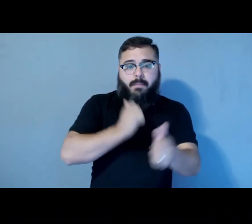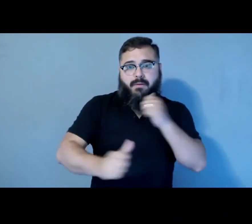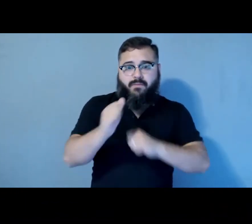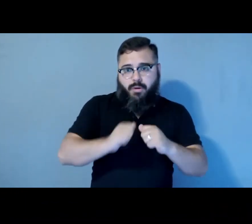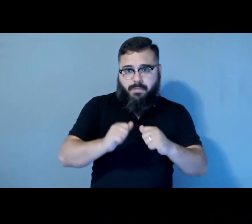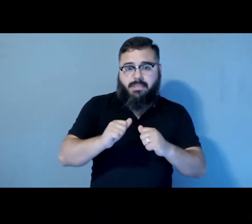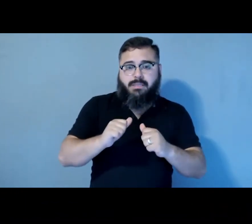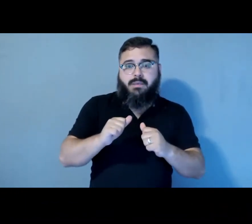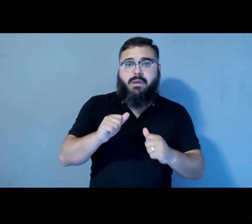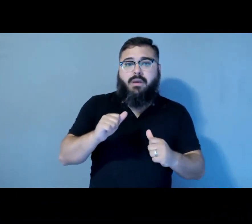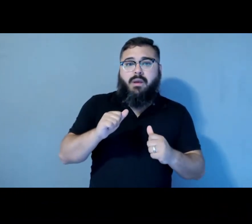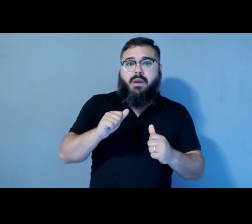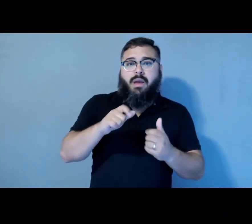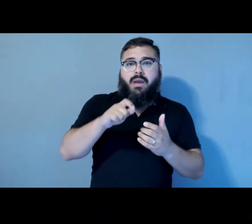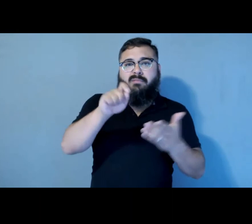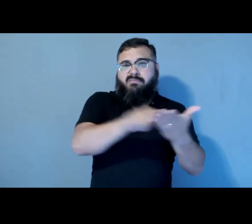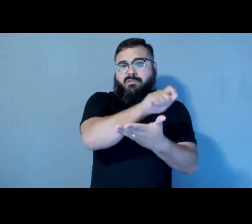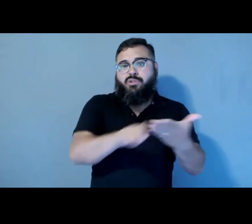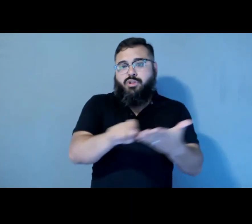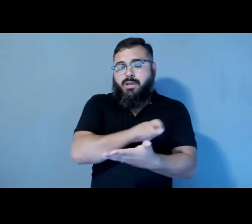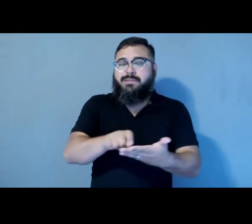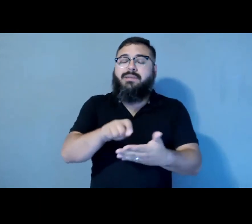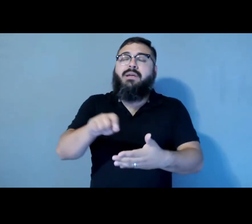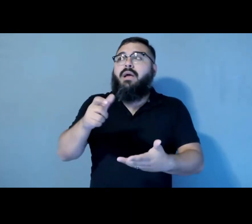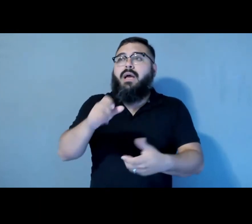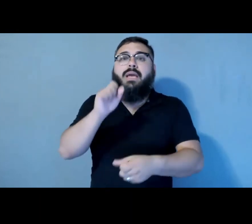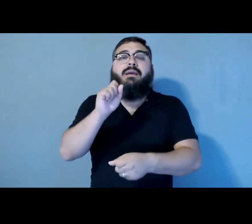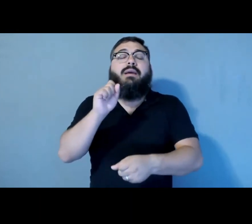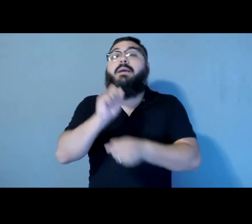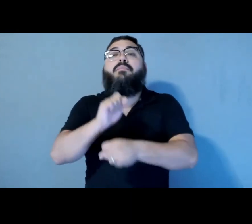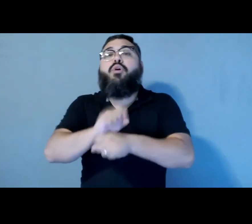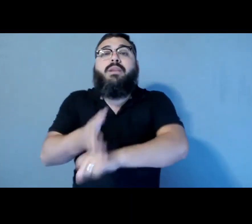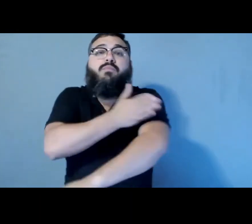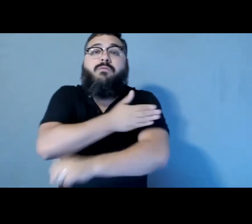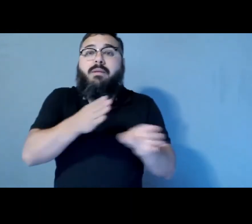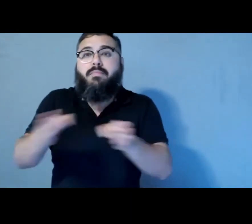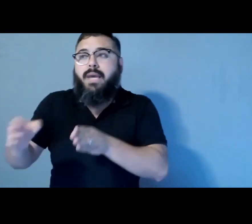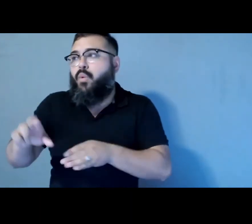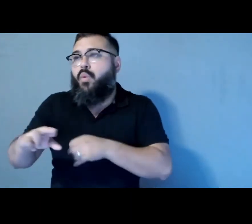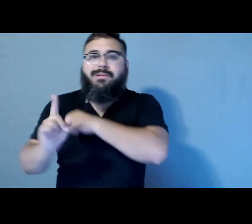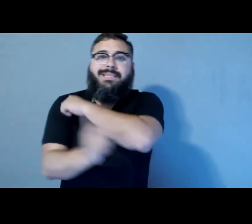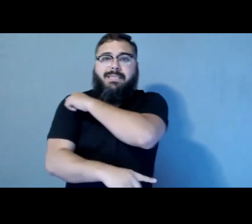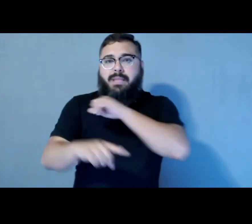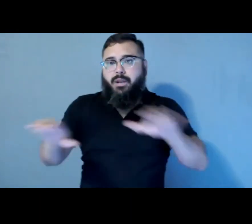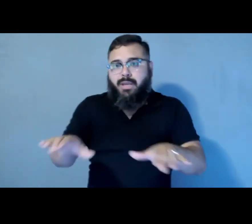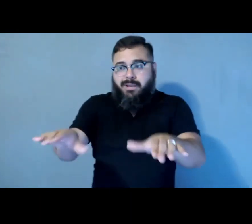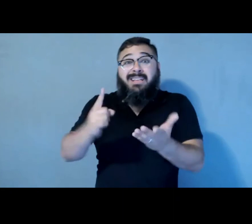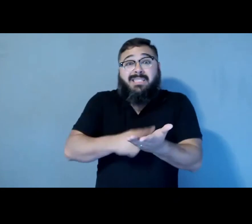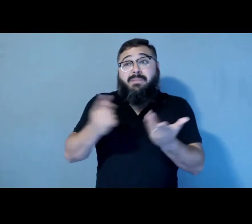a performance improvement plan or disciplinary action. And then maybe sometimes while they're waiting for their accommodation, they end up getting fired